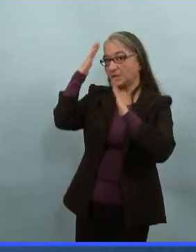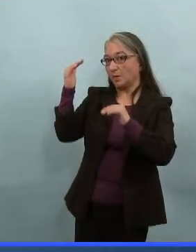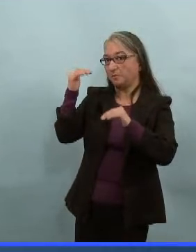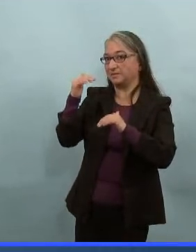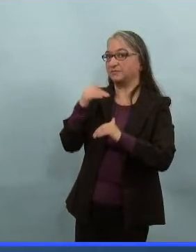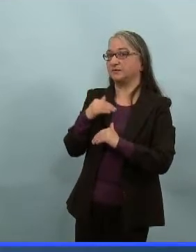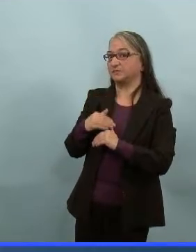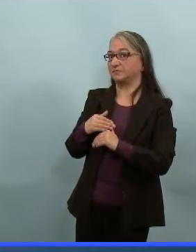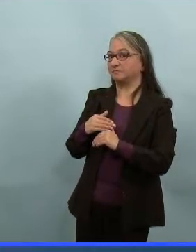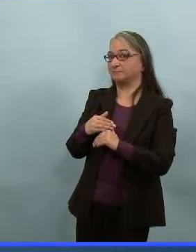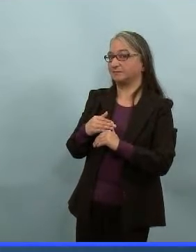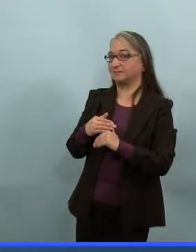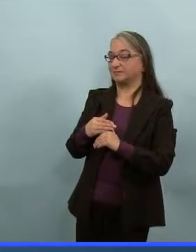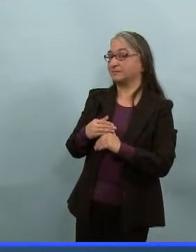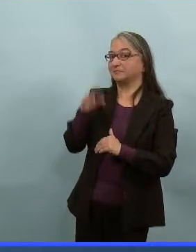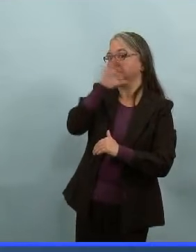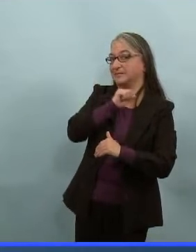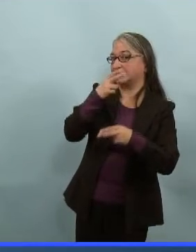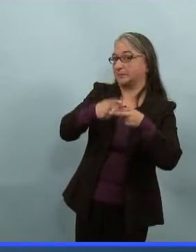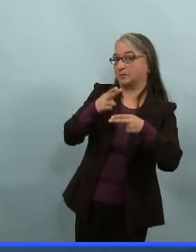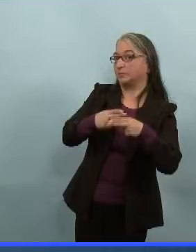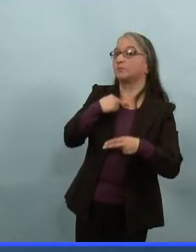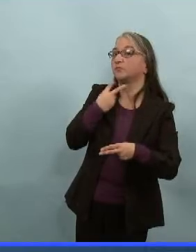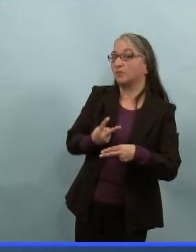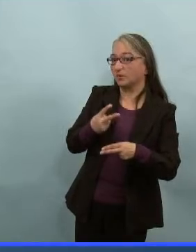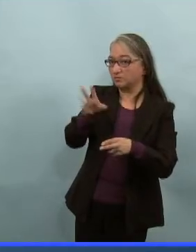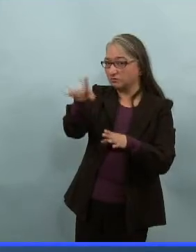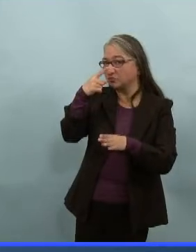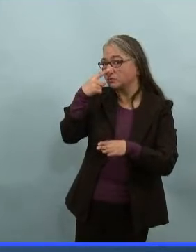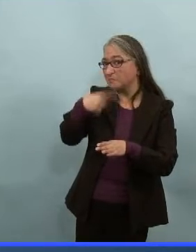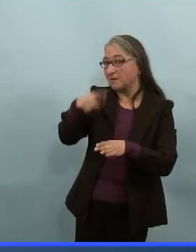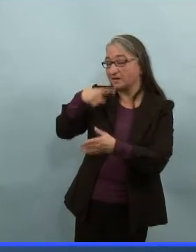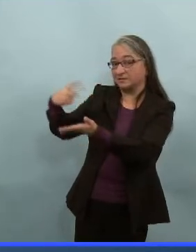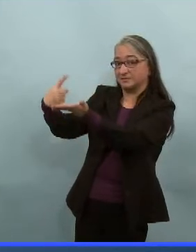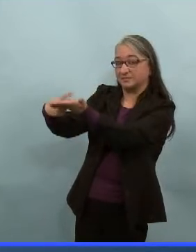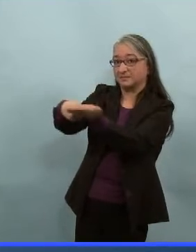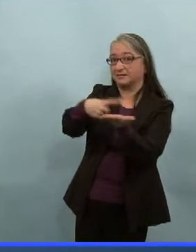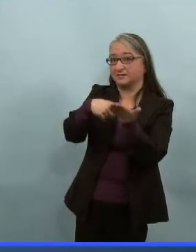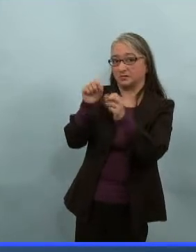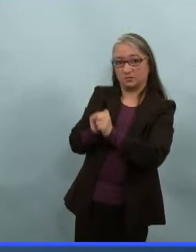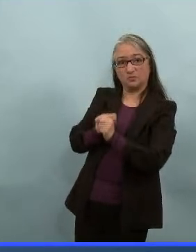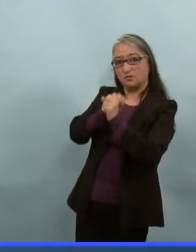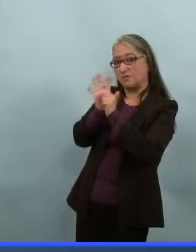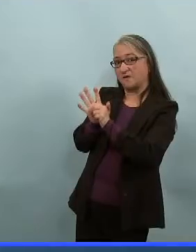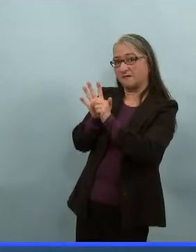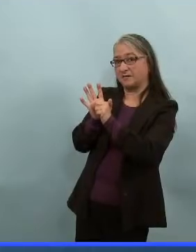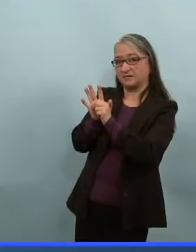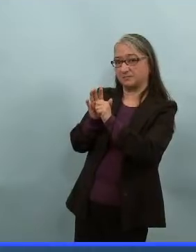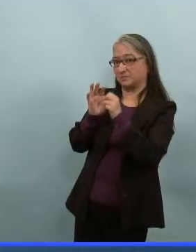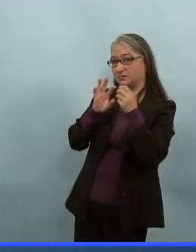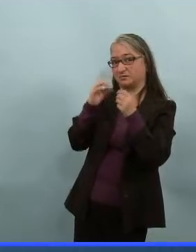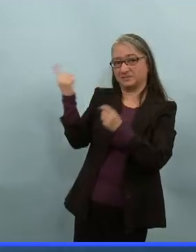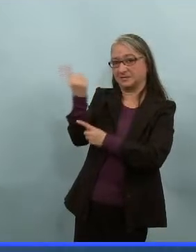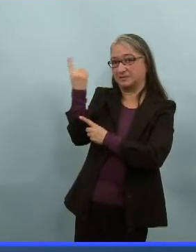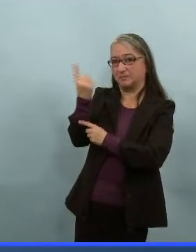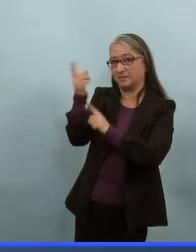somebody would still be infectious with covet 19 uh six days after their symptoms first show